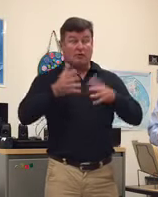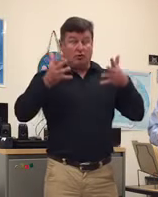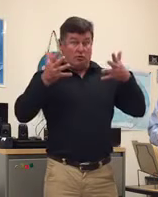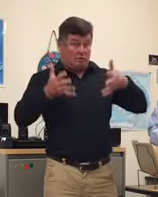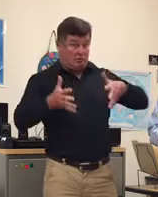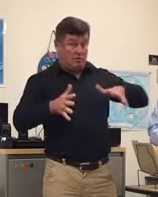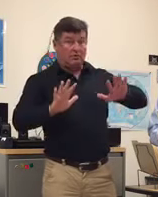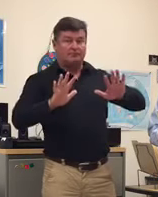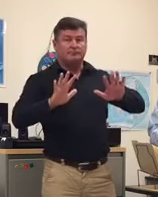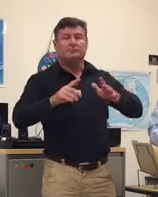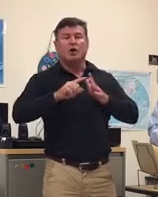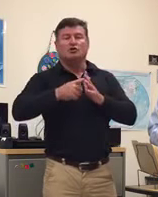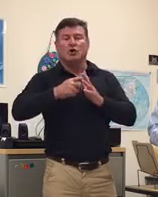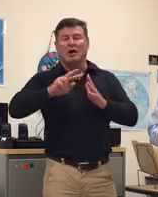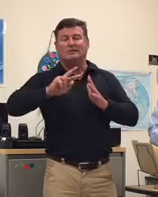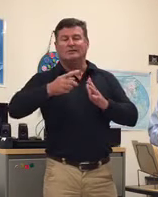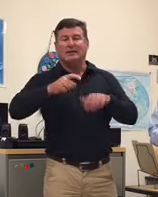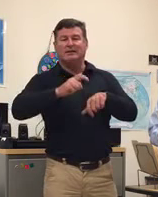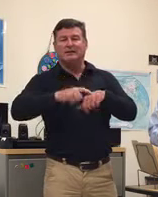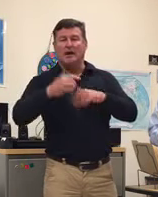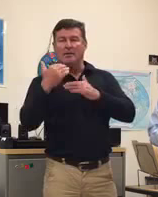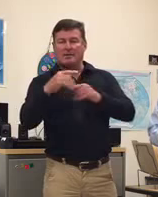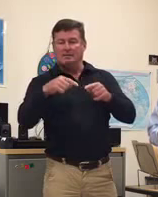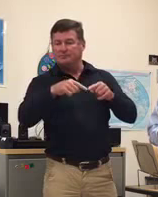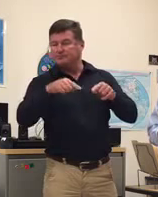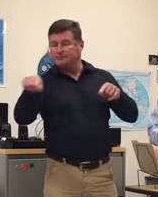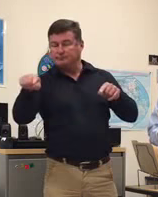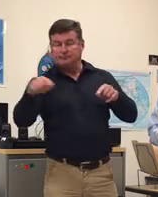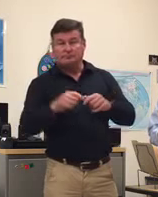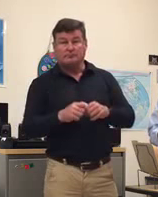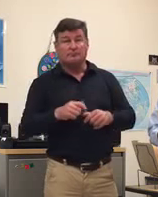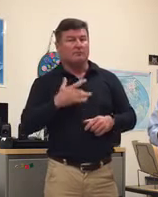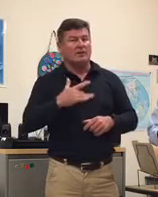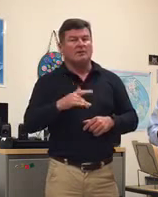installing the equipment, another timeline begins.